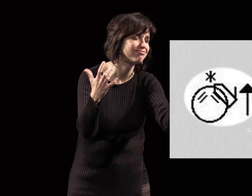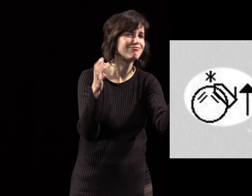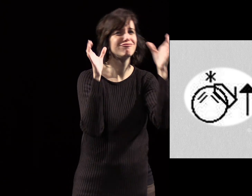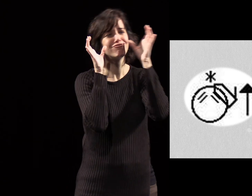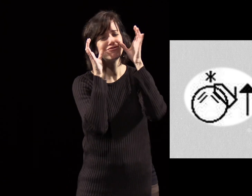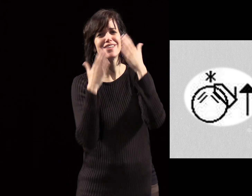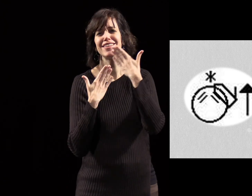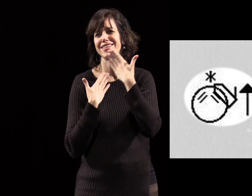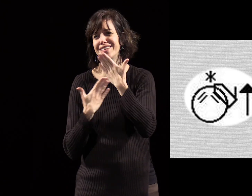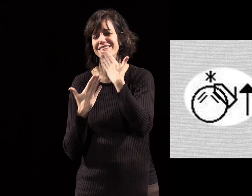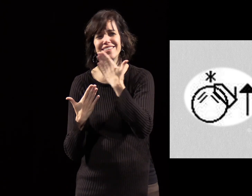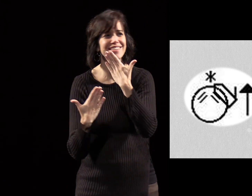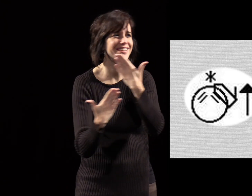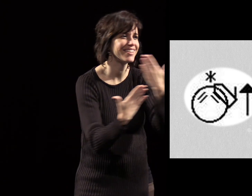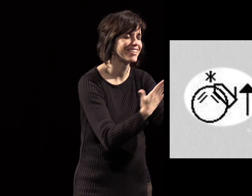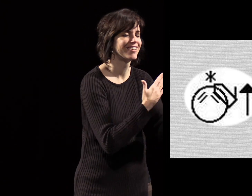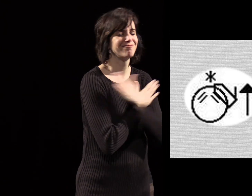Thank you all so much.